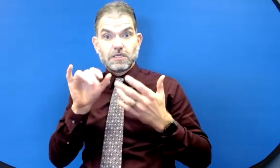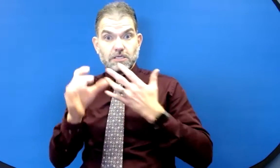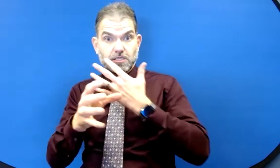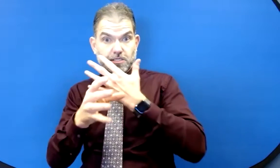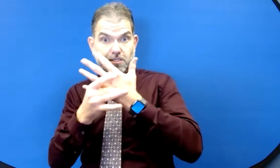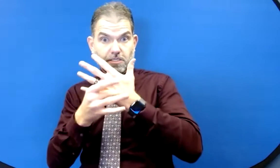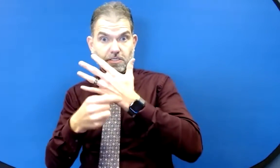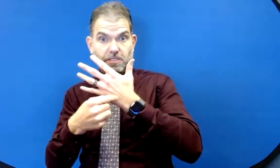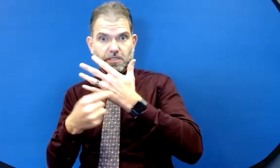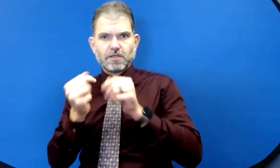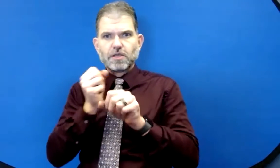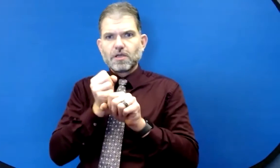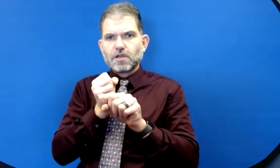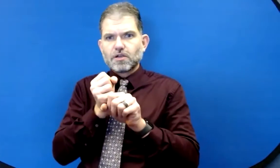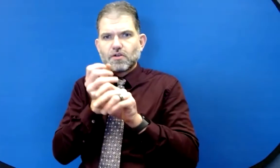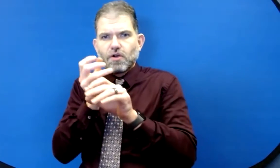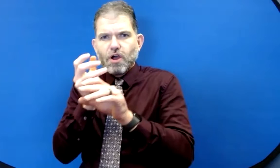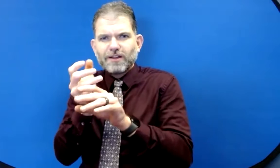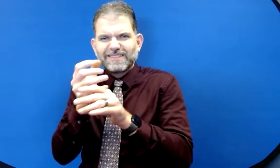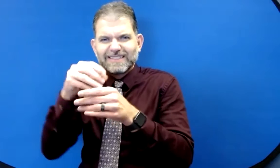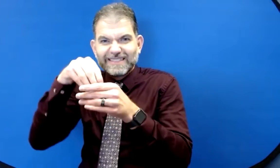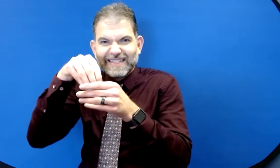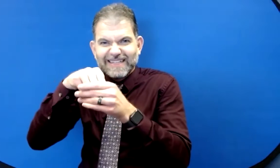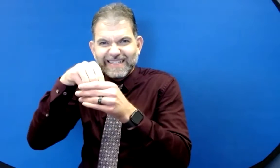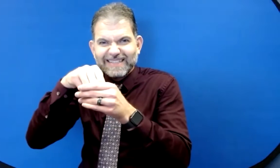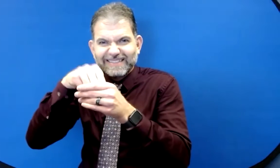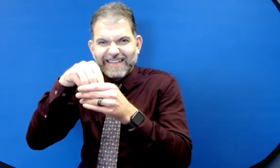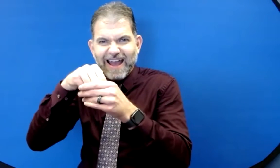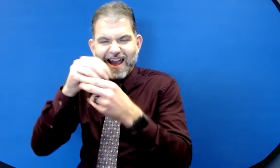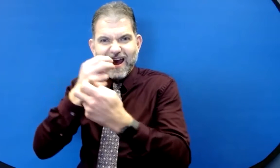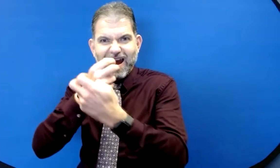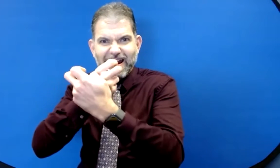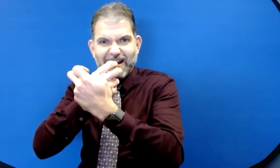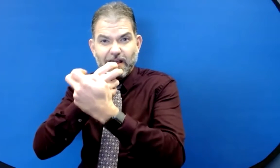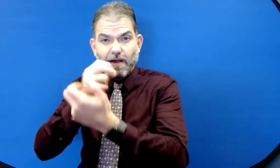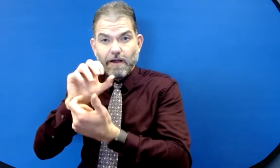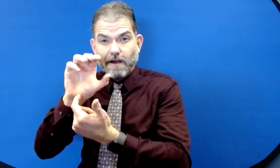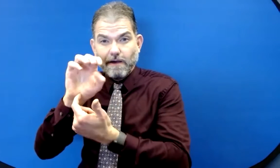ASL Interpreter: And really. ASL Interpreter: as ASL Interpreter: that protein attaches to the neuron